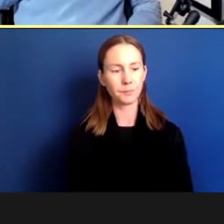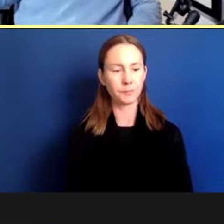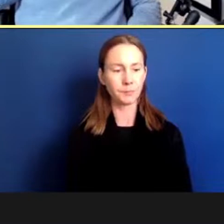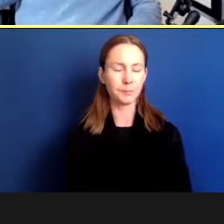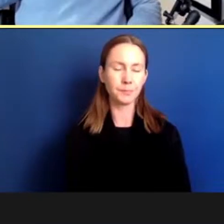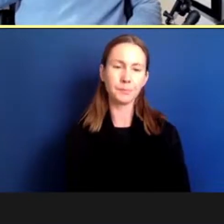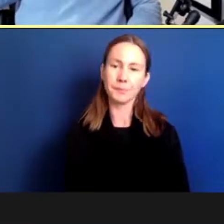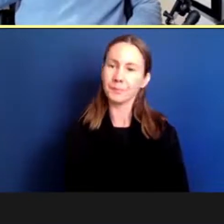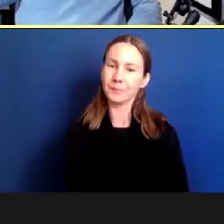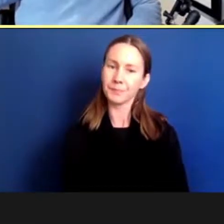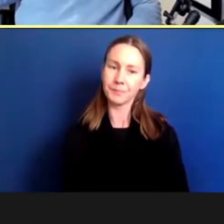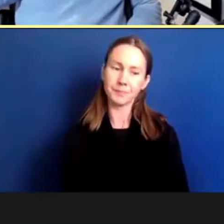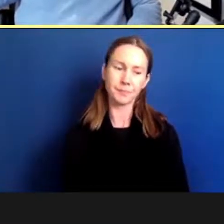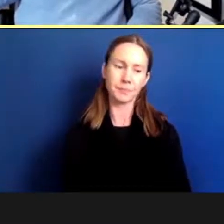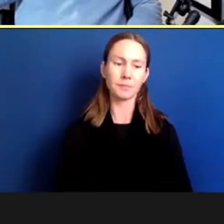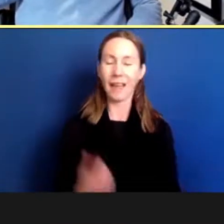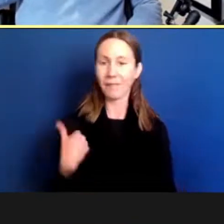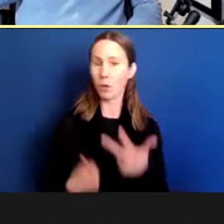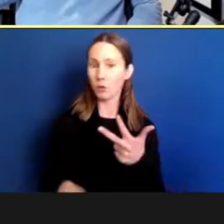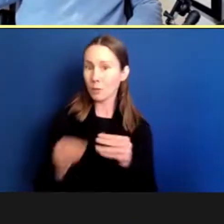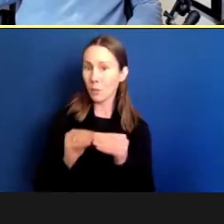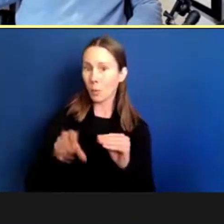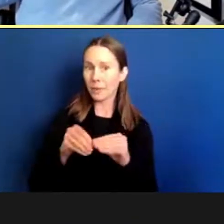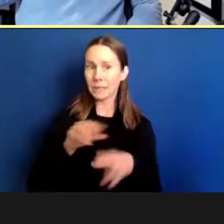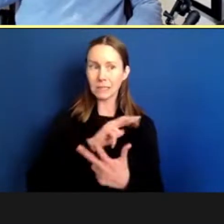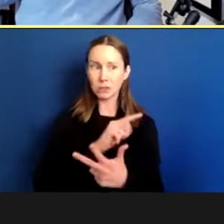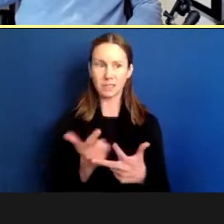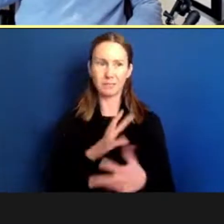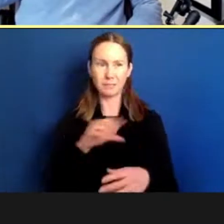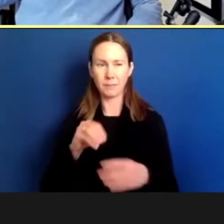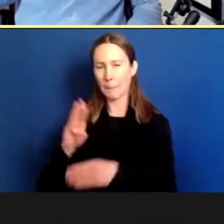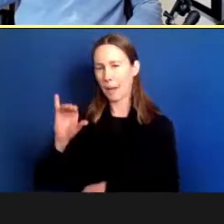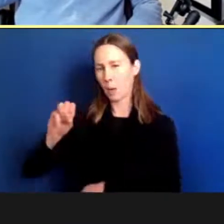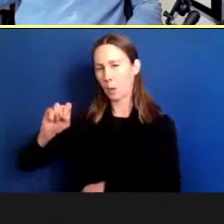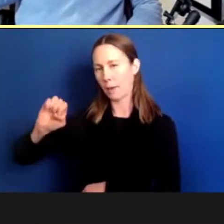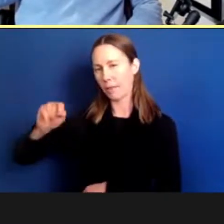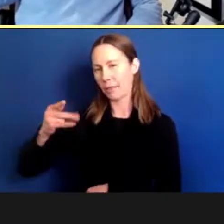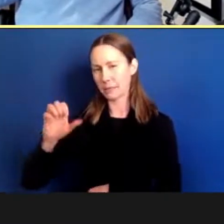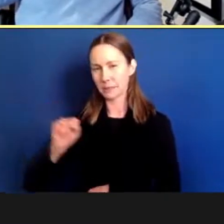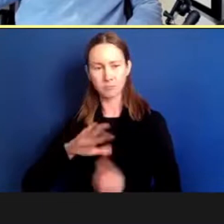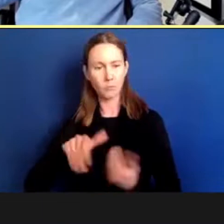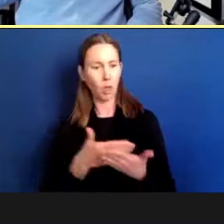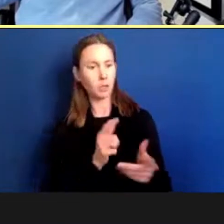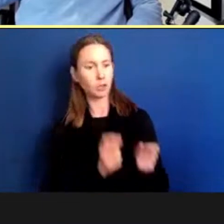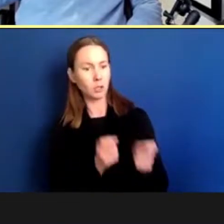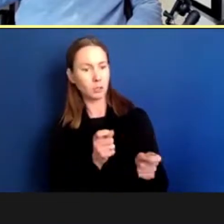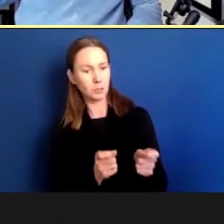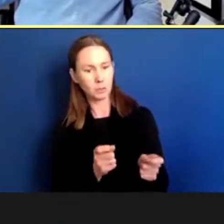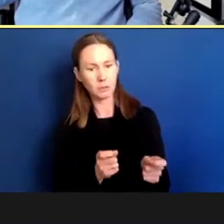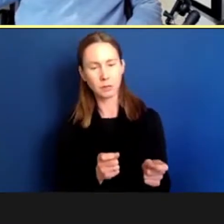with our bioethics series. Quality-adjusted life years: here we took a critical examination of the